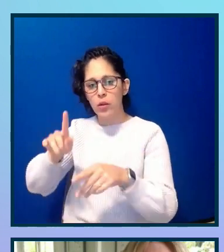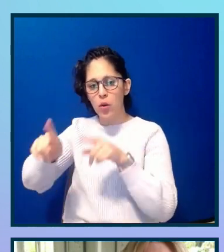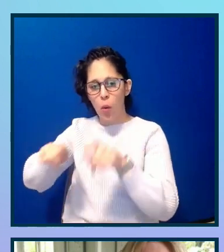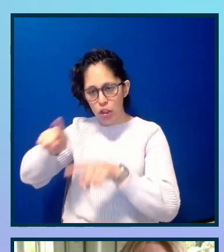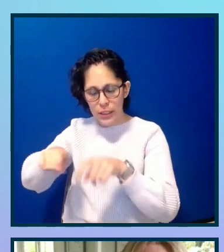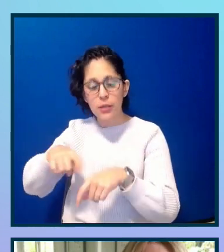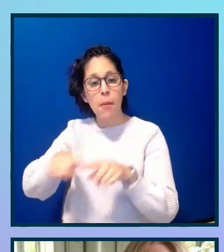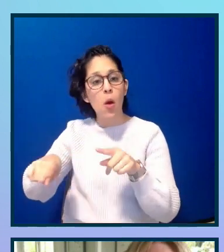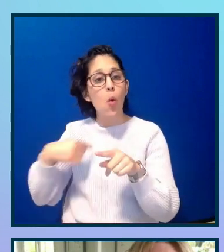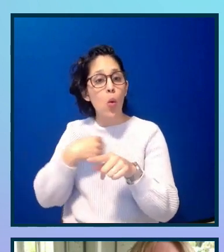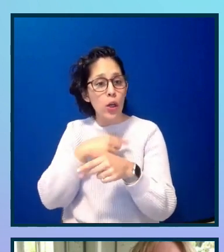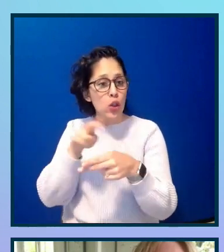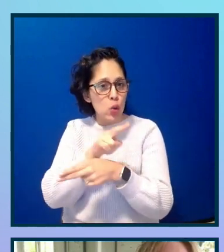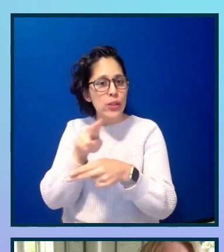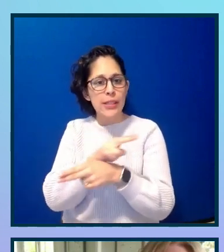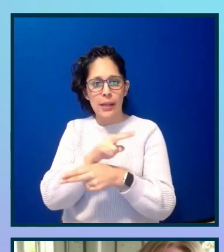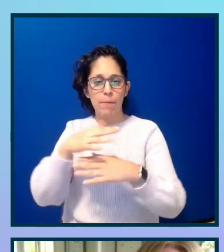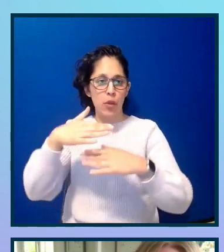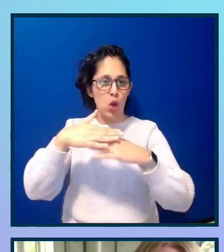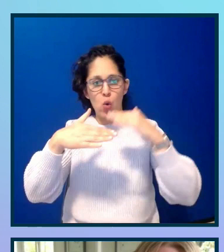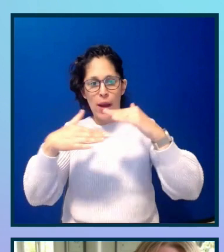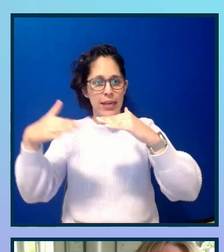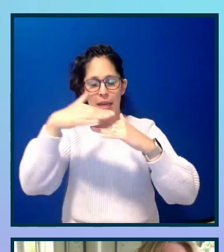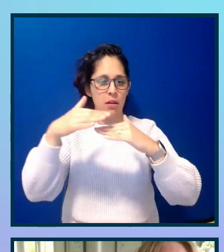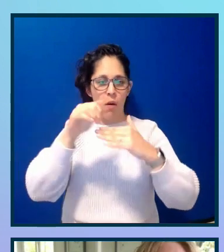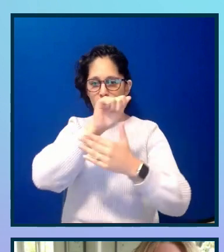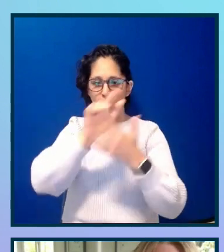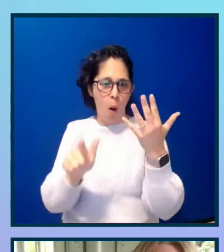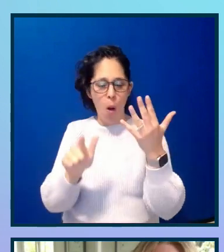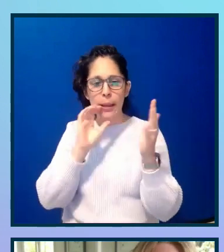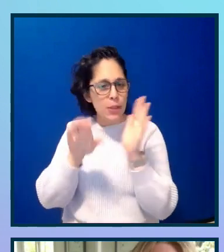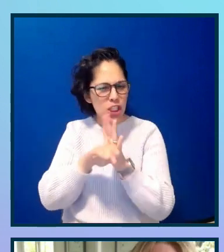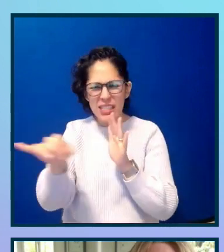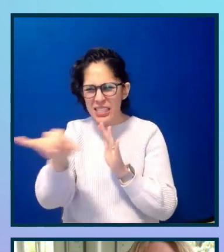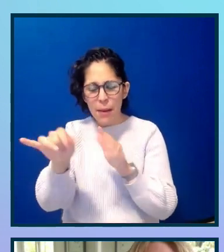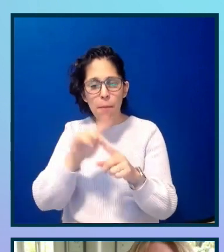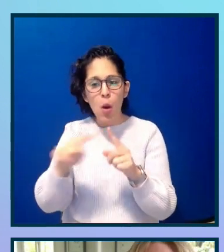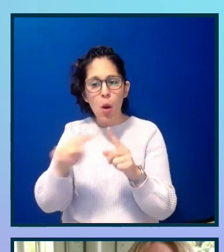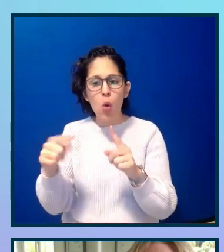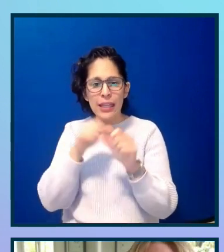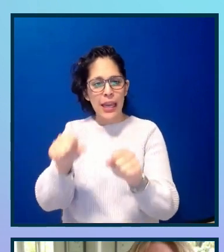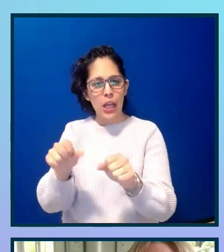the gradient across all those images is the same, so we can put that and use that as our brand, same thing with the frame.